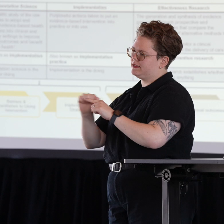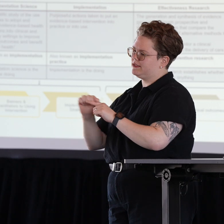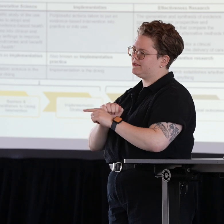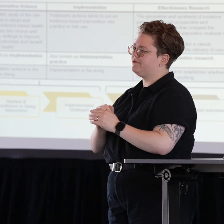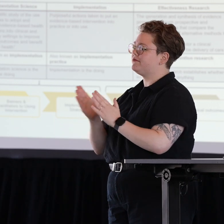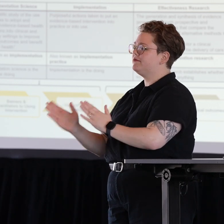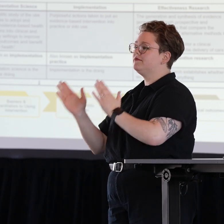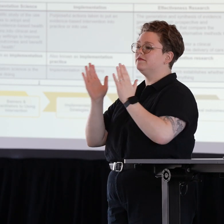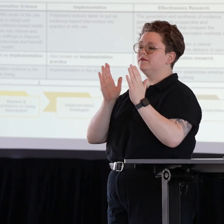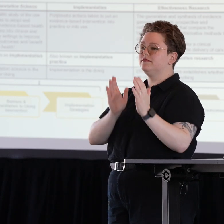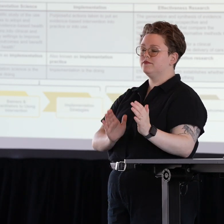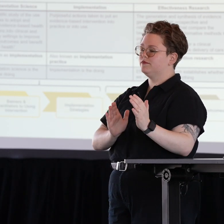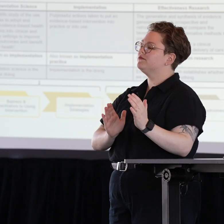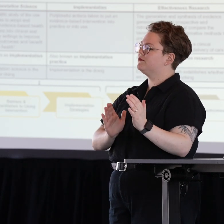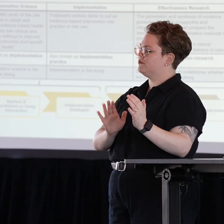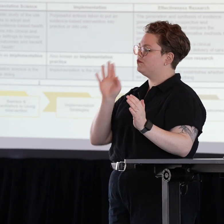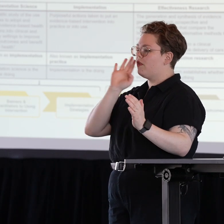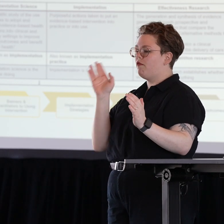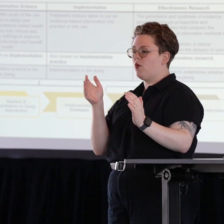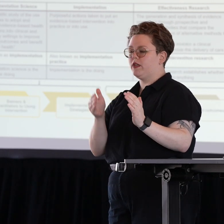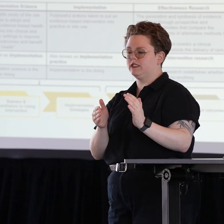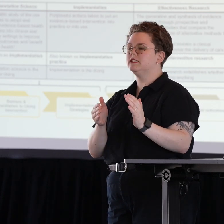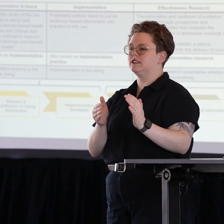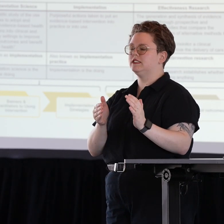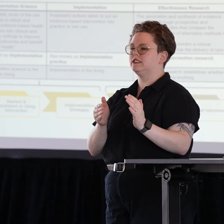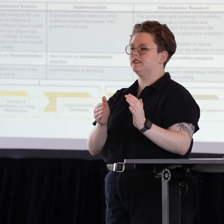after that, where we typically put our attention is on actually